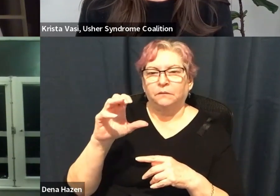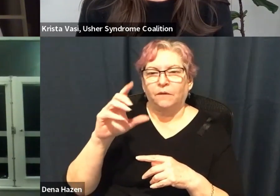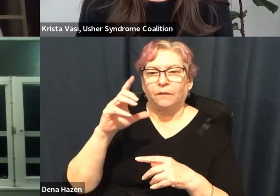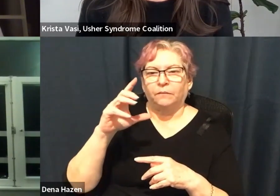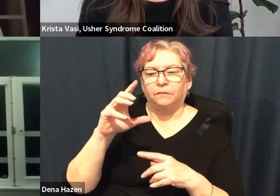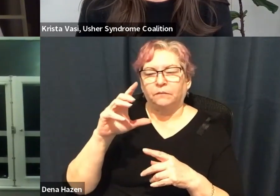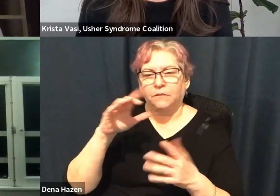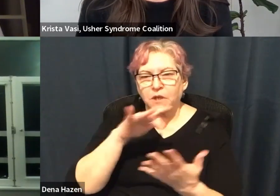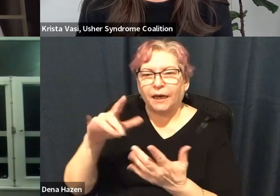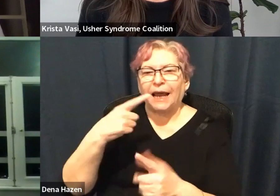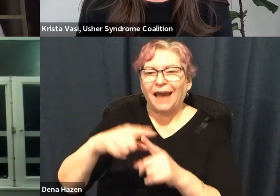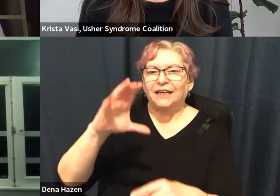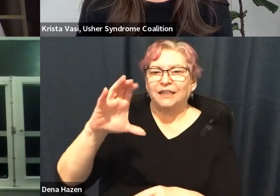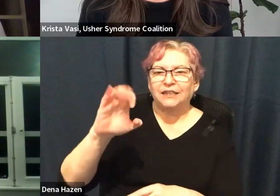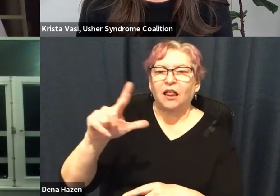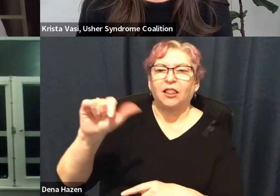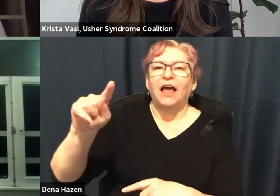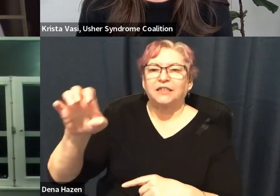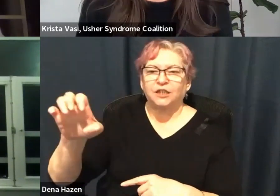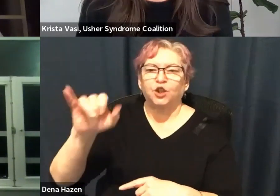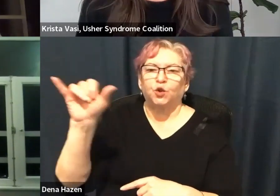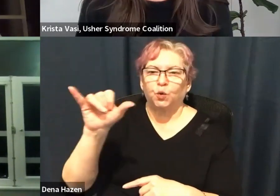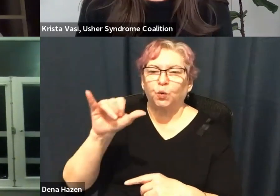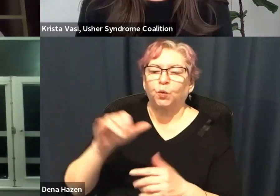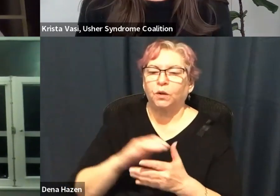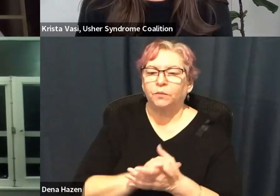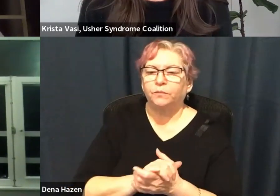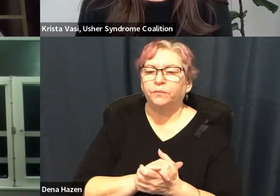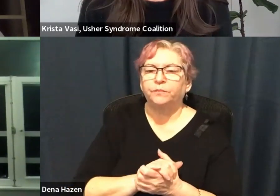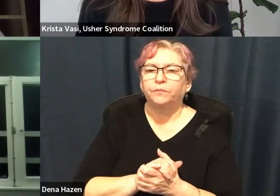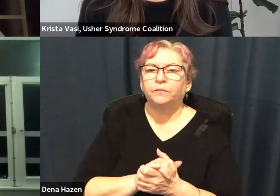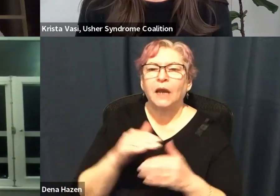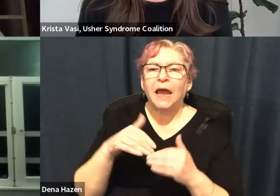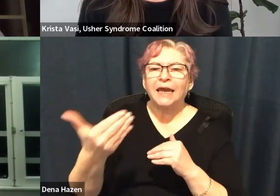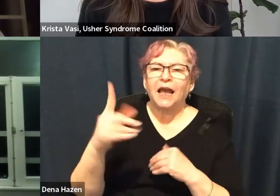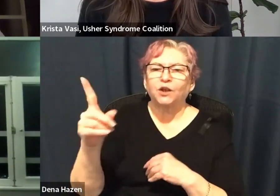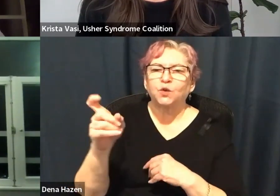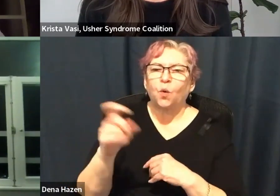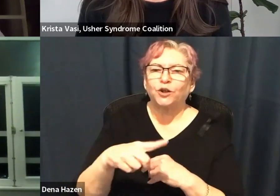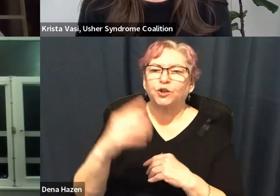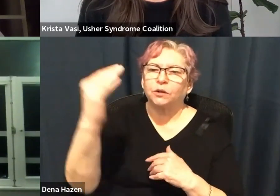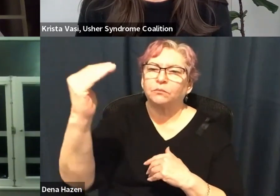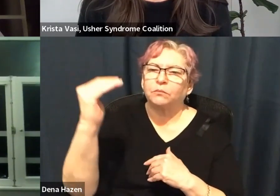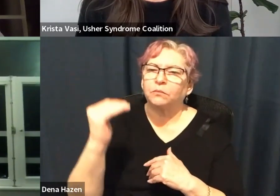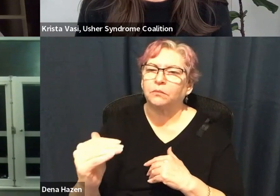Next question, we can go down.